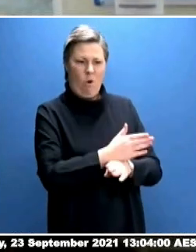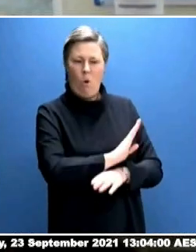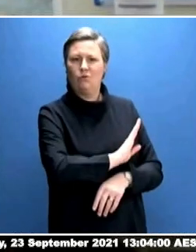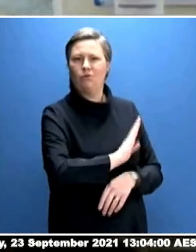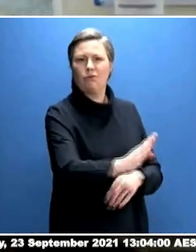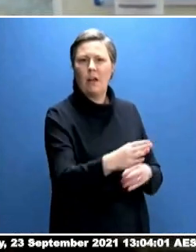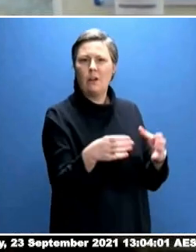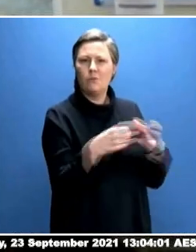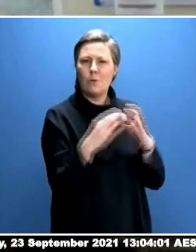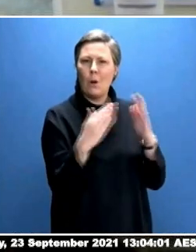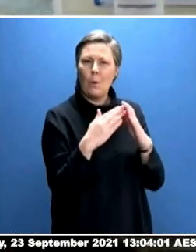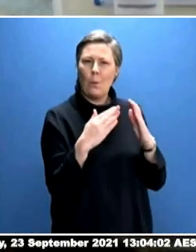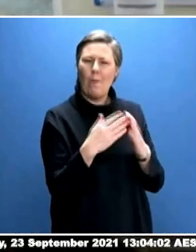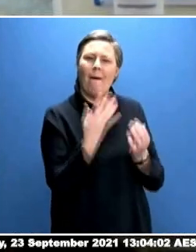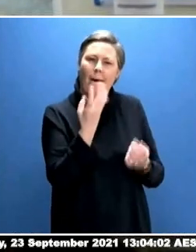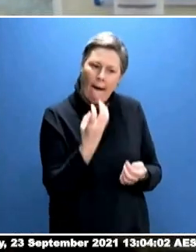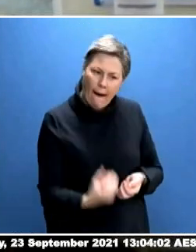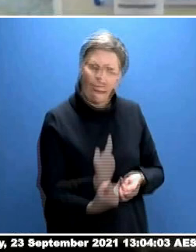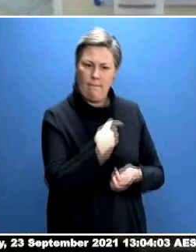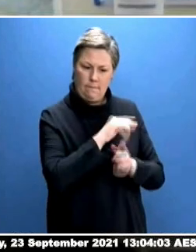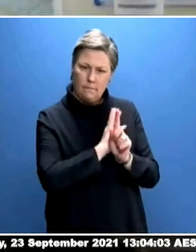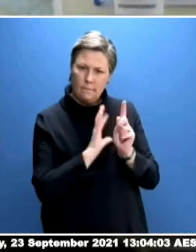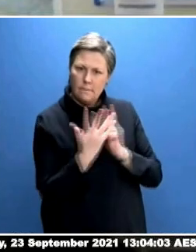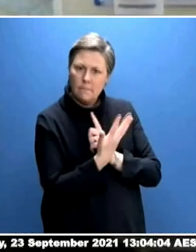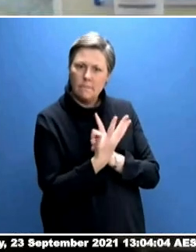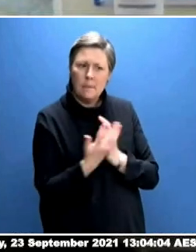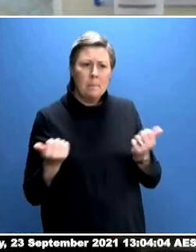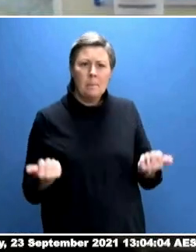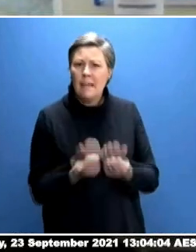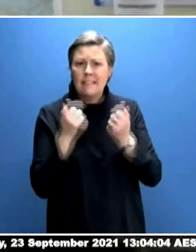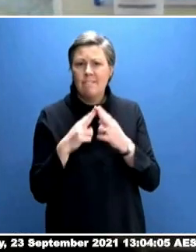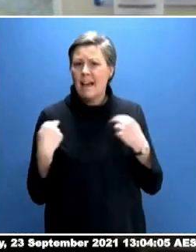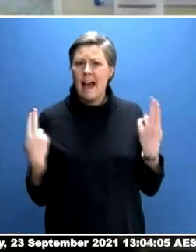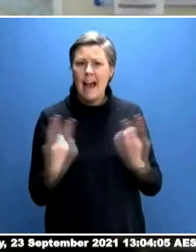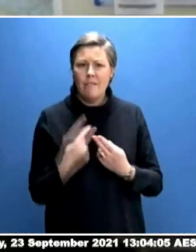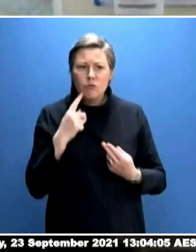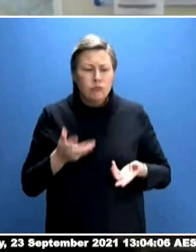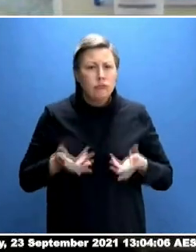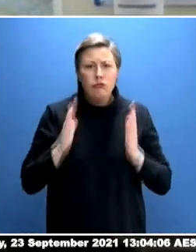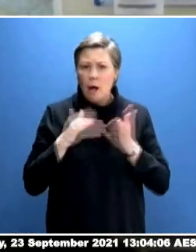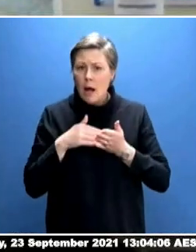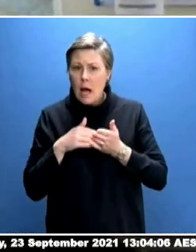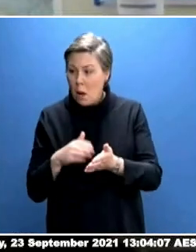The ability's there, and a lot of families are more than willing to help if it